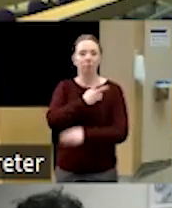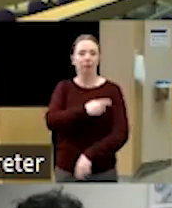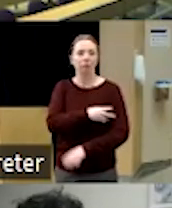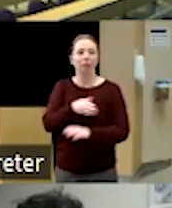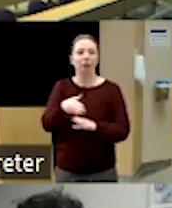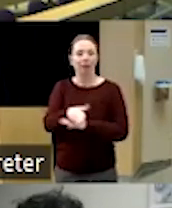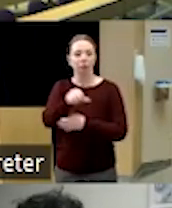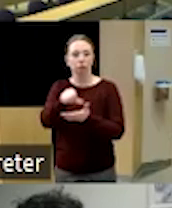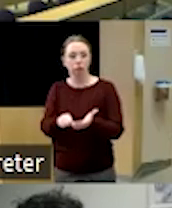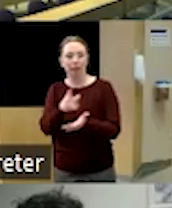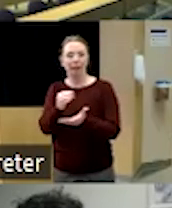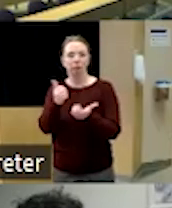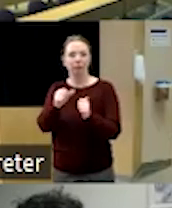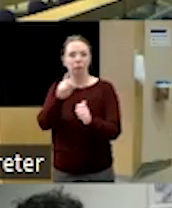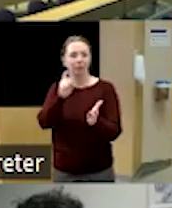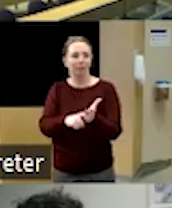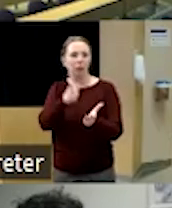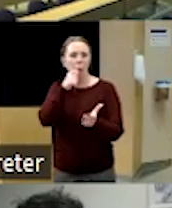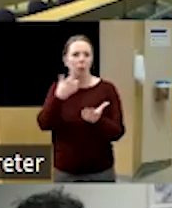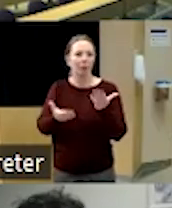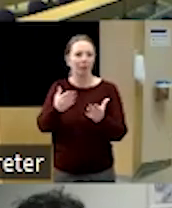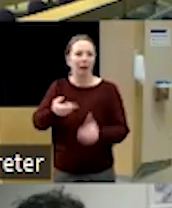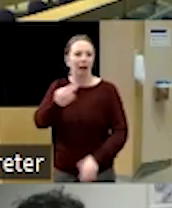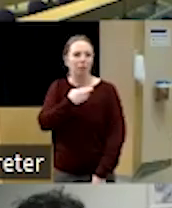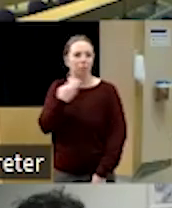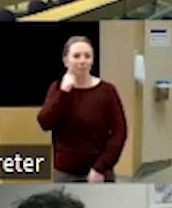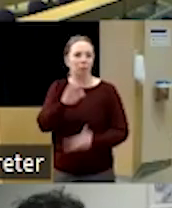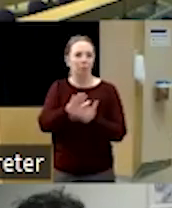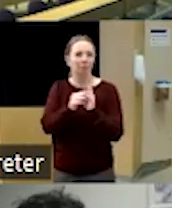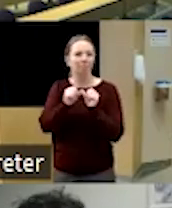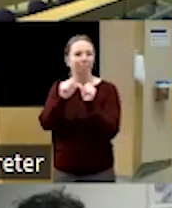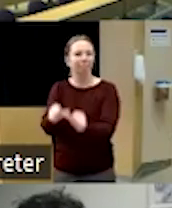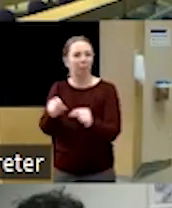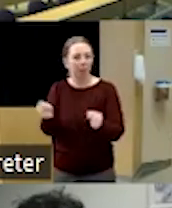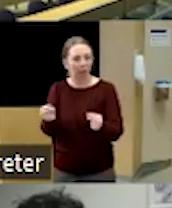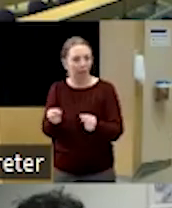to identify the ones that are at risk to develop chronic pain and we have a transient pain service